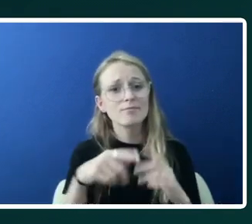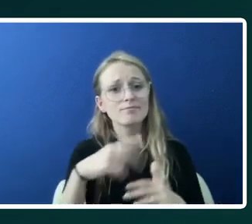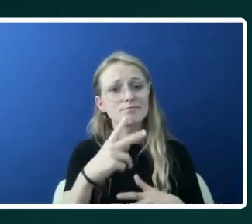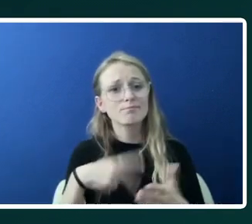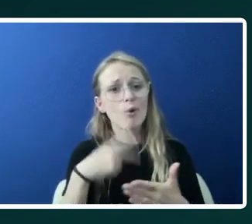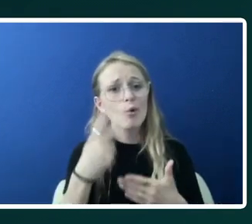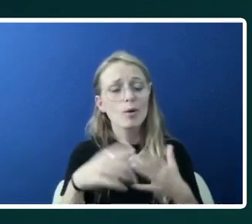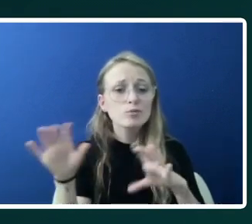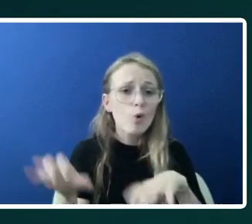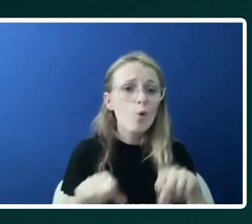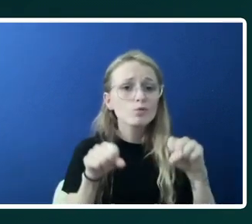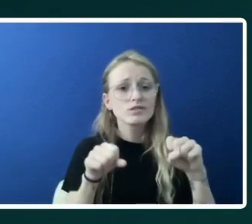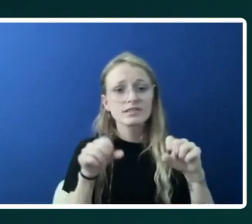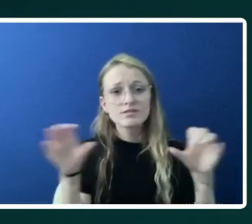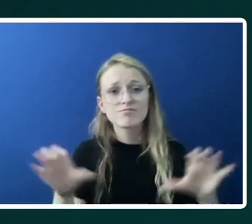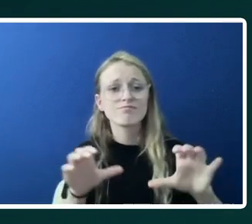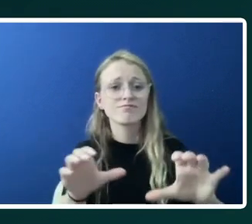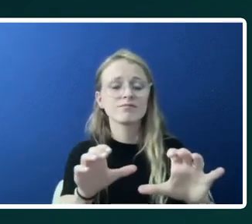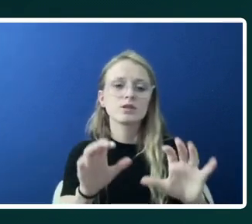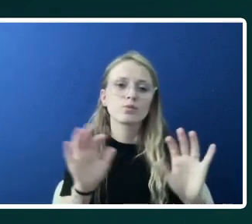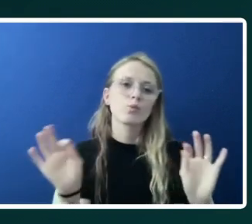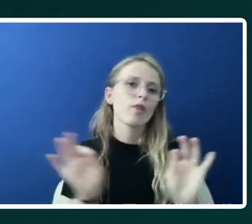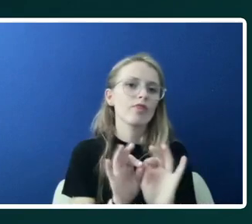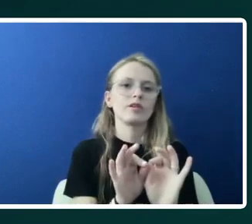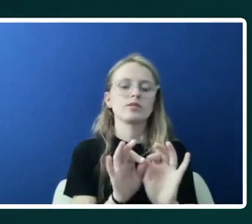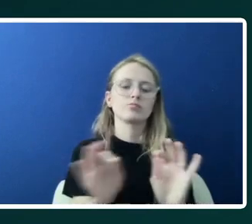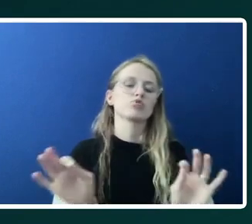worth it and so fun. Philippa Rappoport: